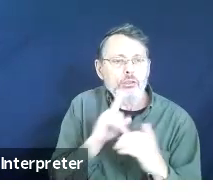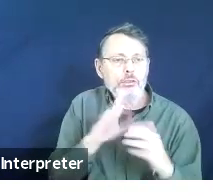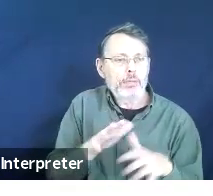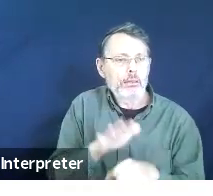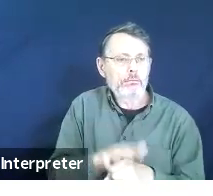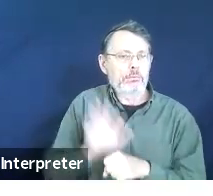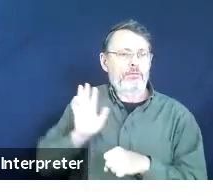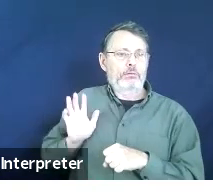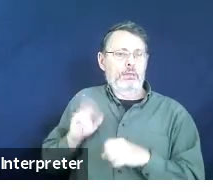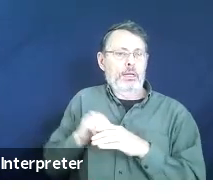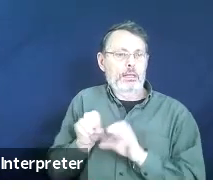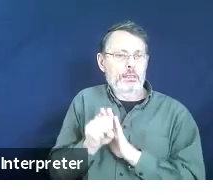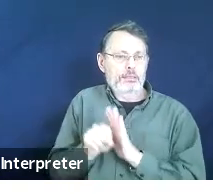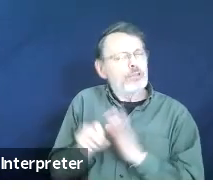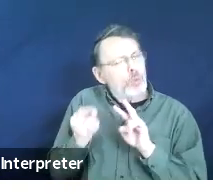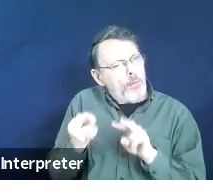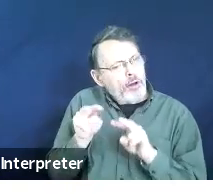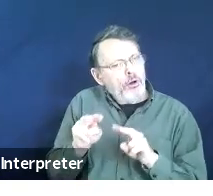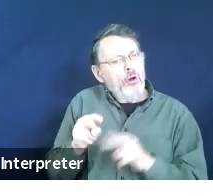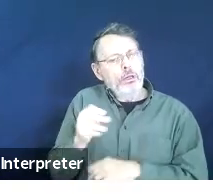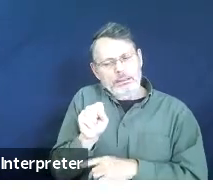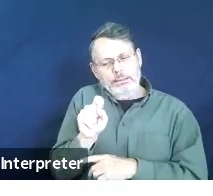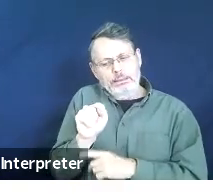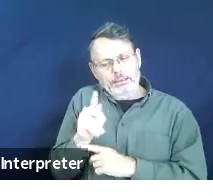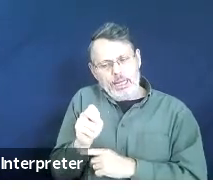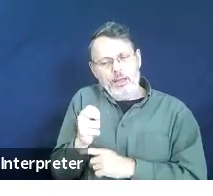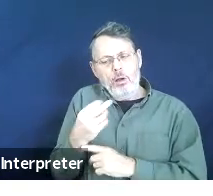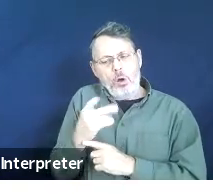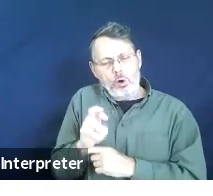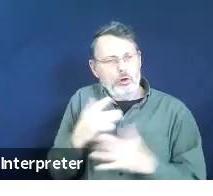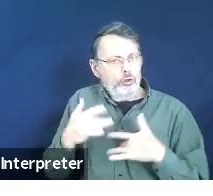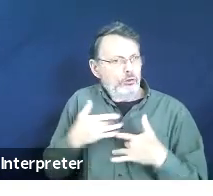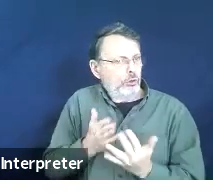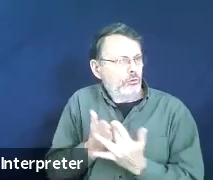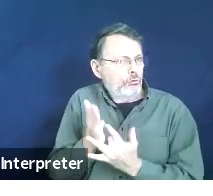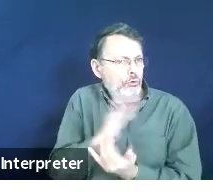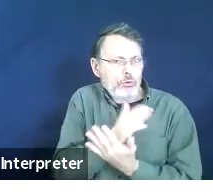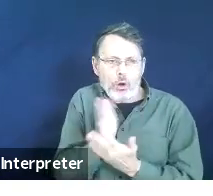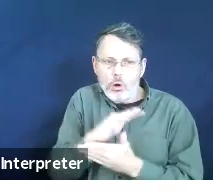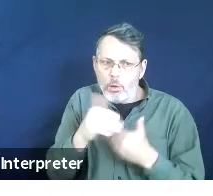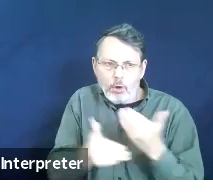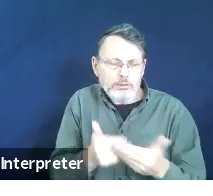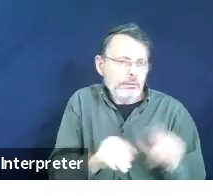disability stakeholder concerns throughout the process. Everything from testing to shortages in